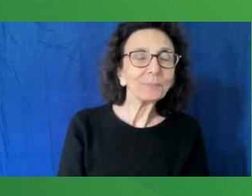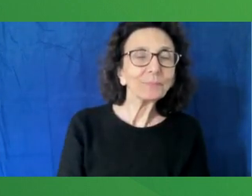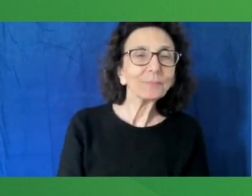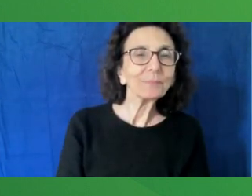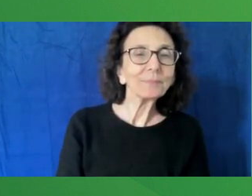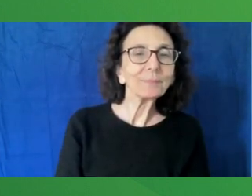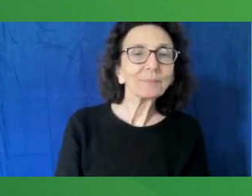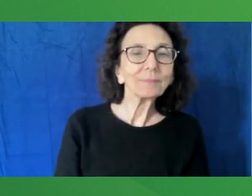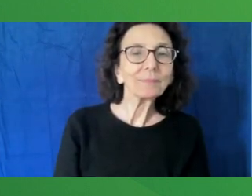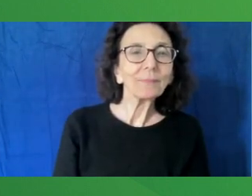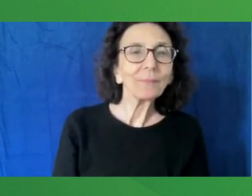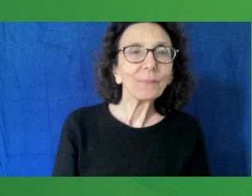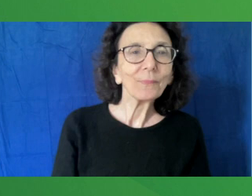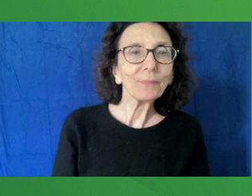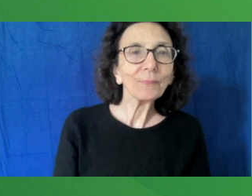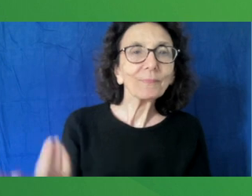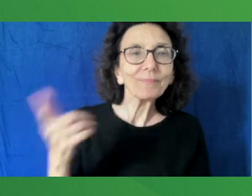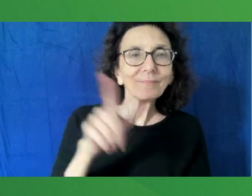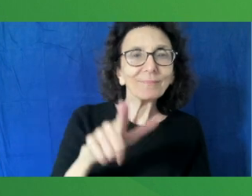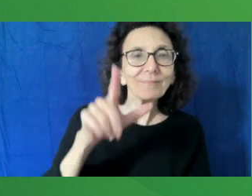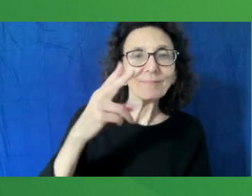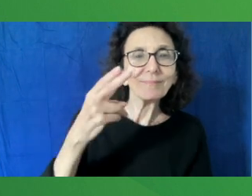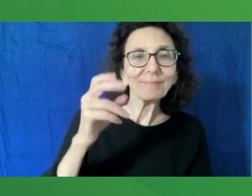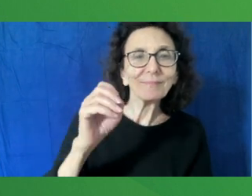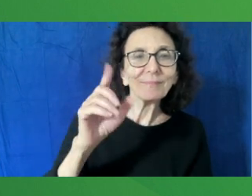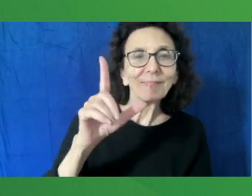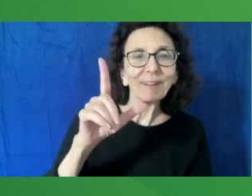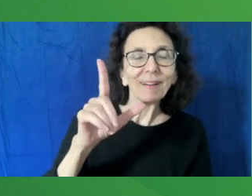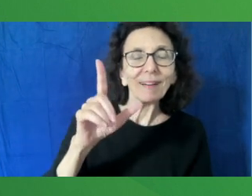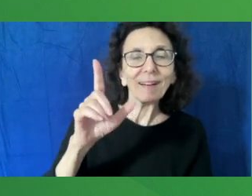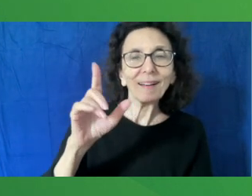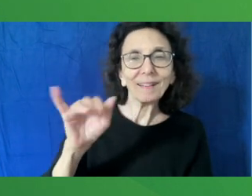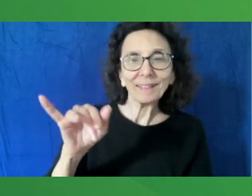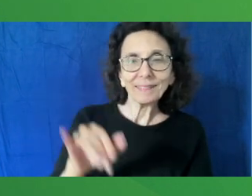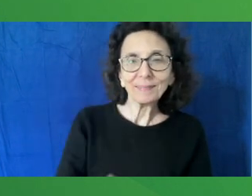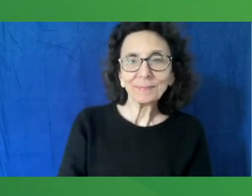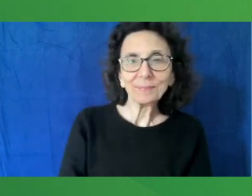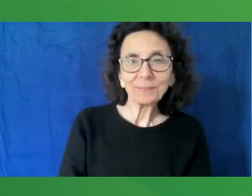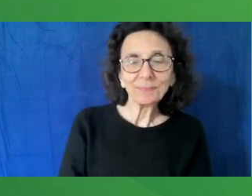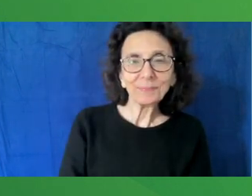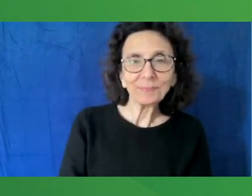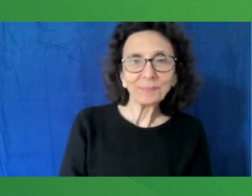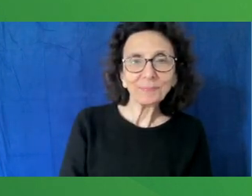I'll pass it back to Holly at this point. Alright.